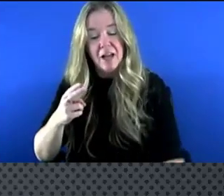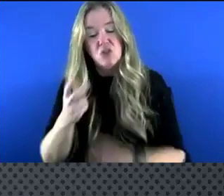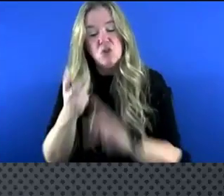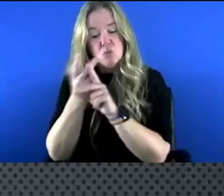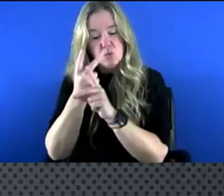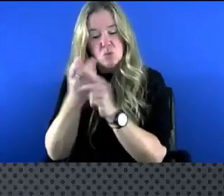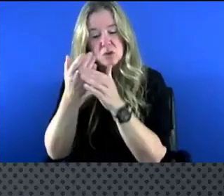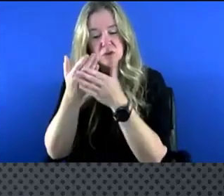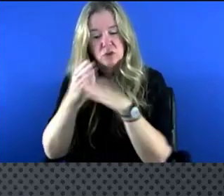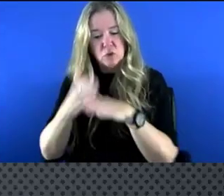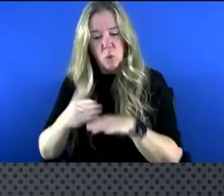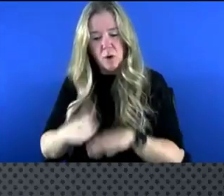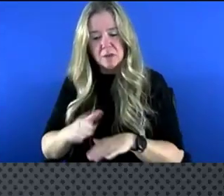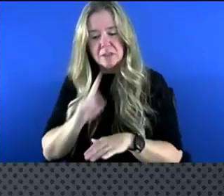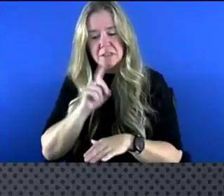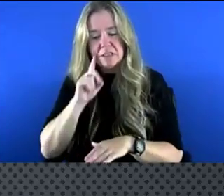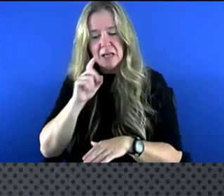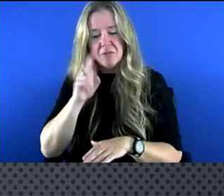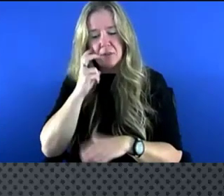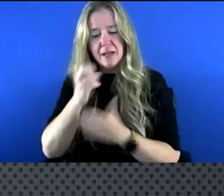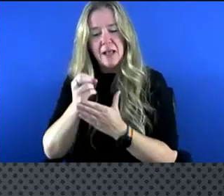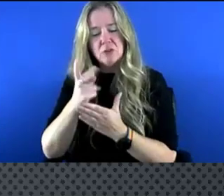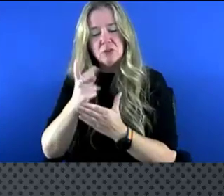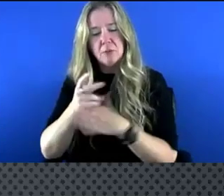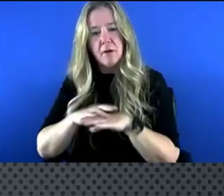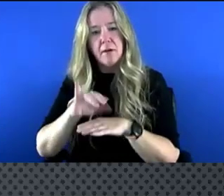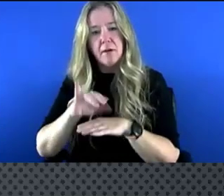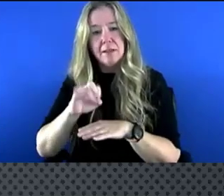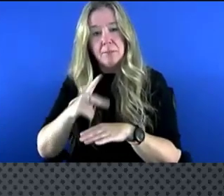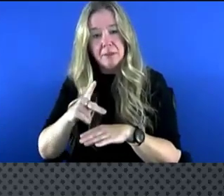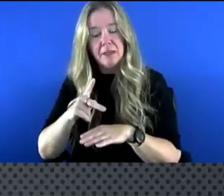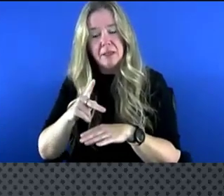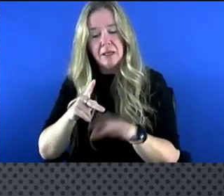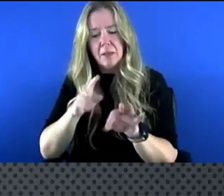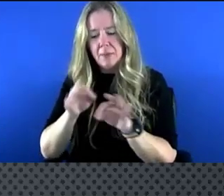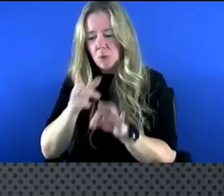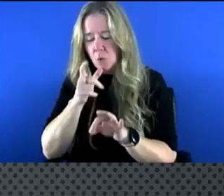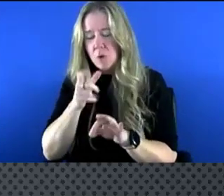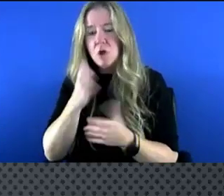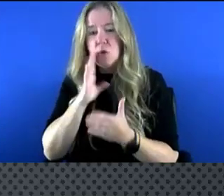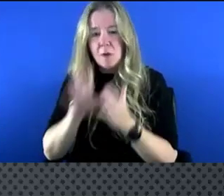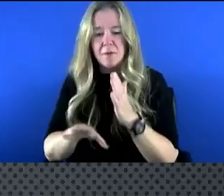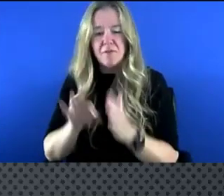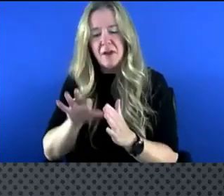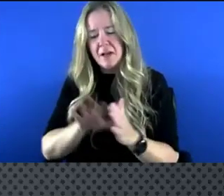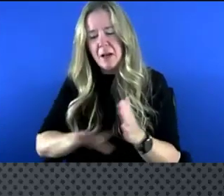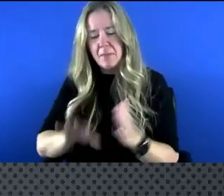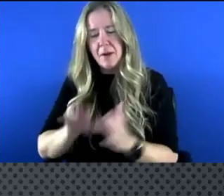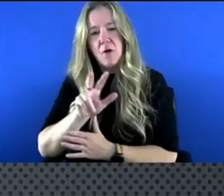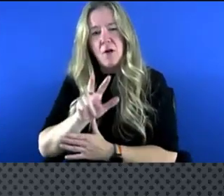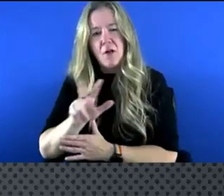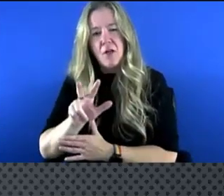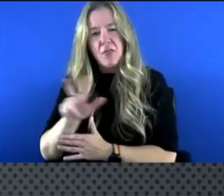for deaf-blind eligibility on an IEP, you'd probably find around 30 students,